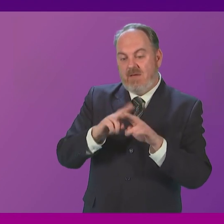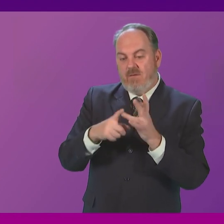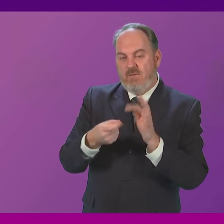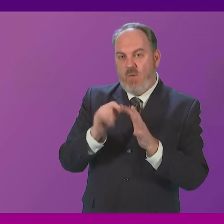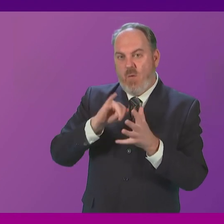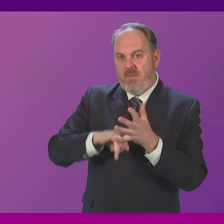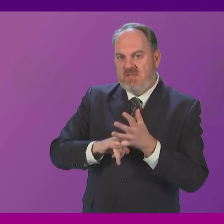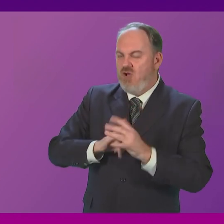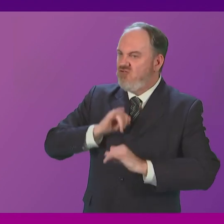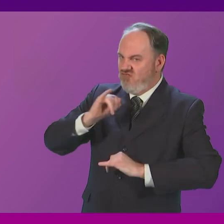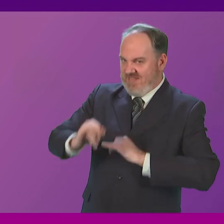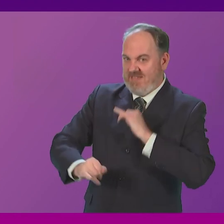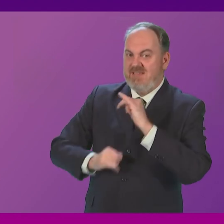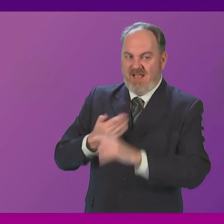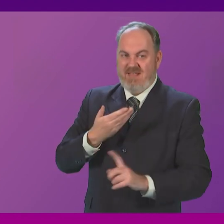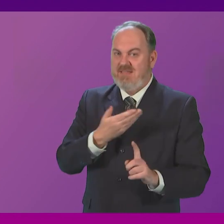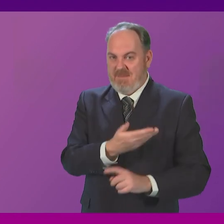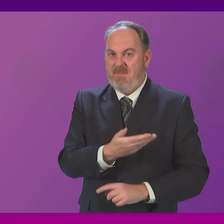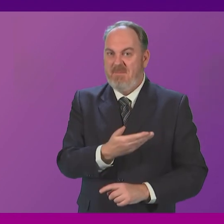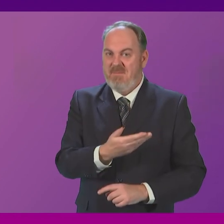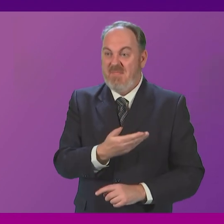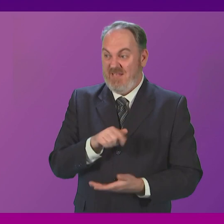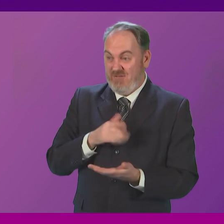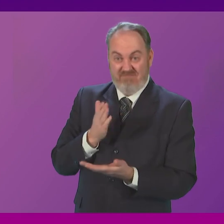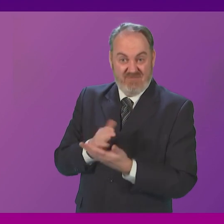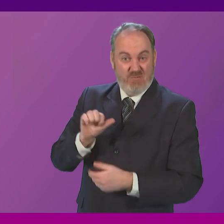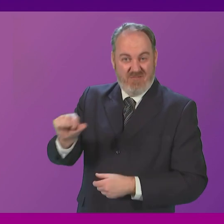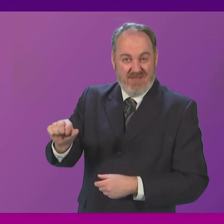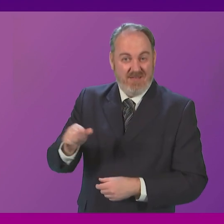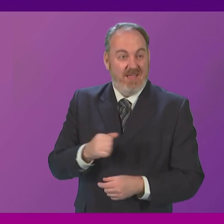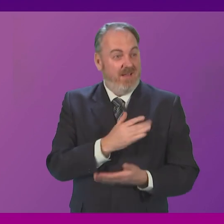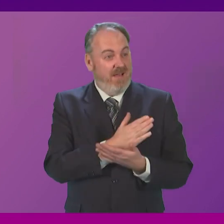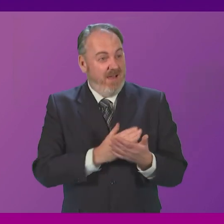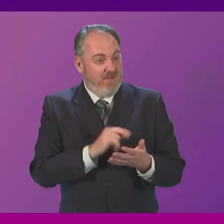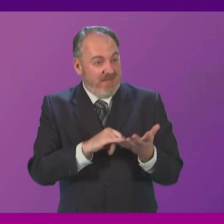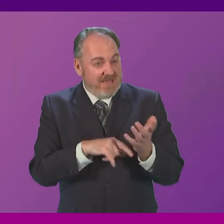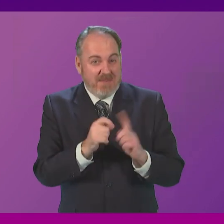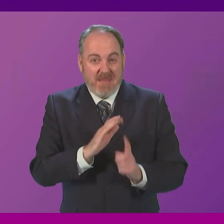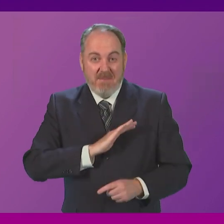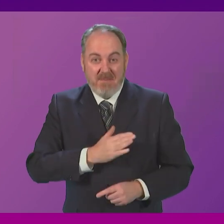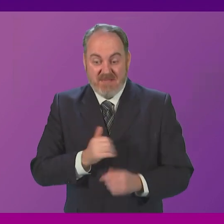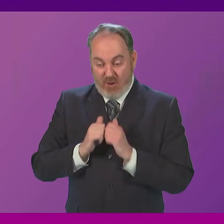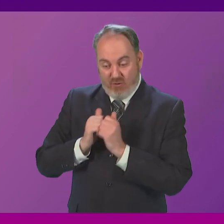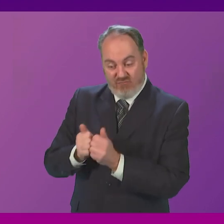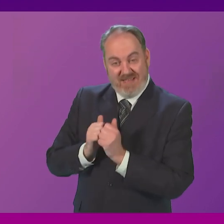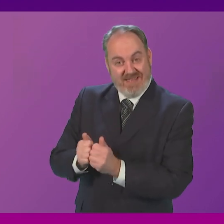record in government and, it turns out that almost half of the SNP members in the election agreed with her.